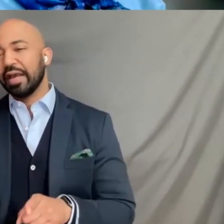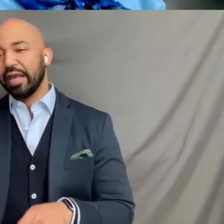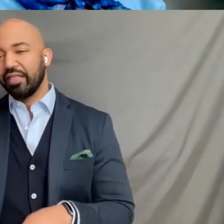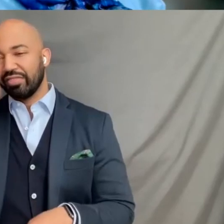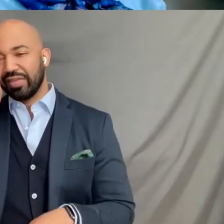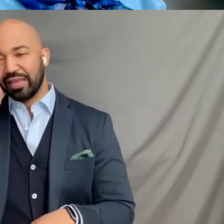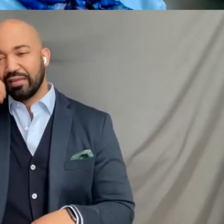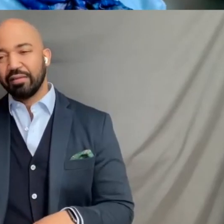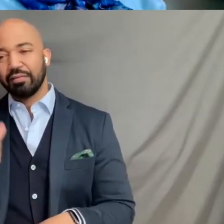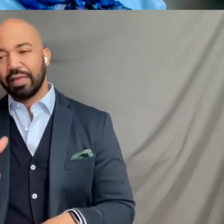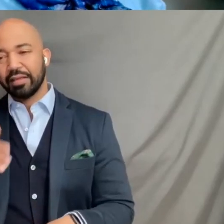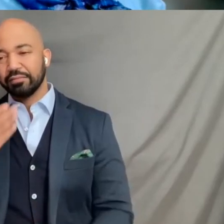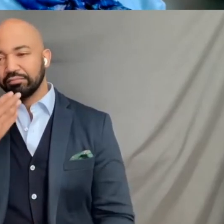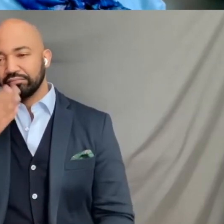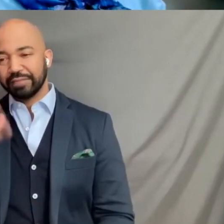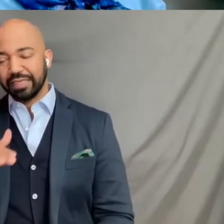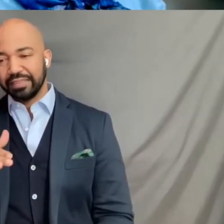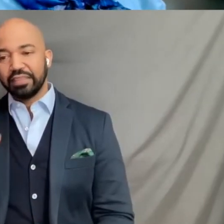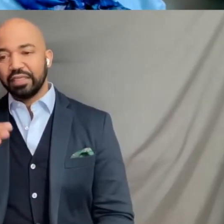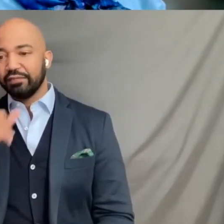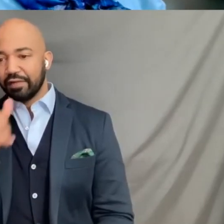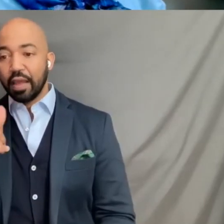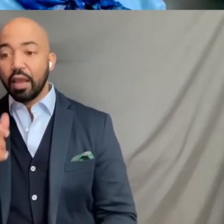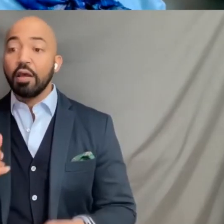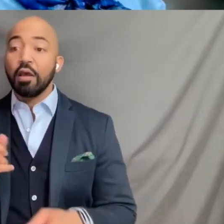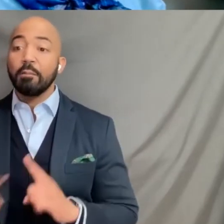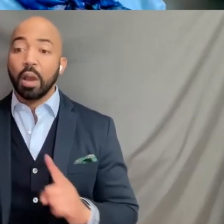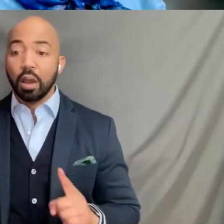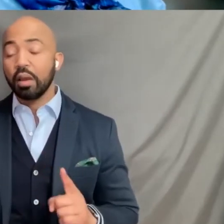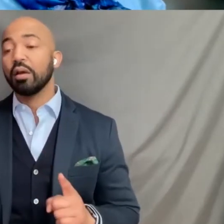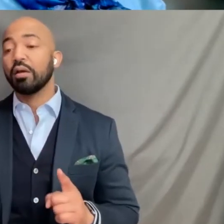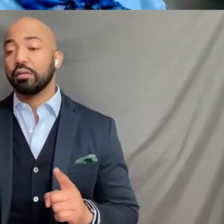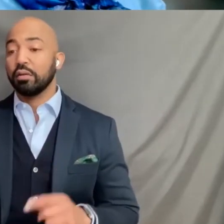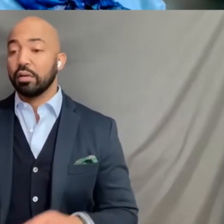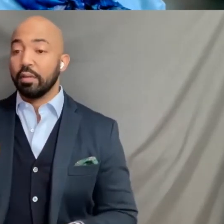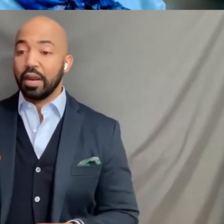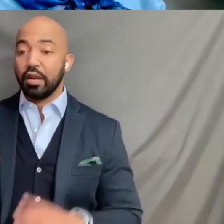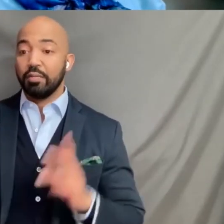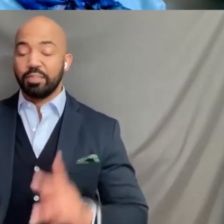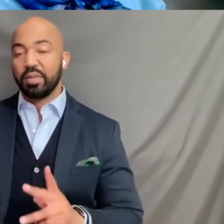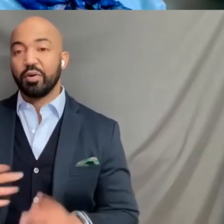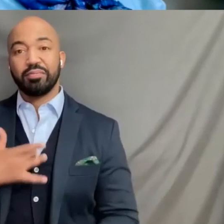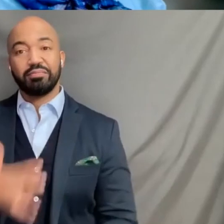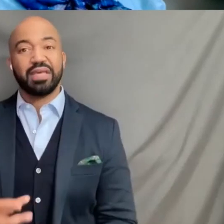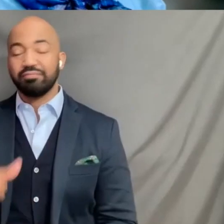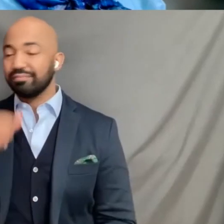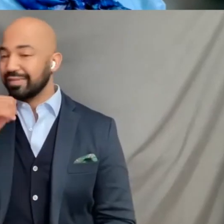but I think nonbinary folks get really the short end of the stick.